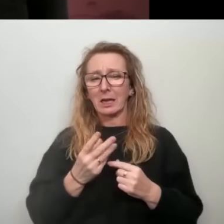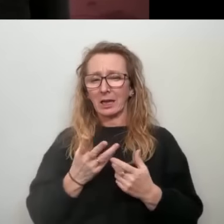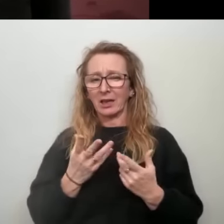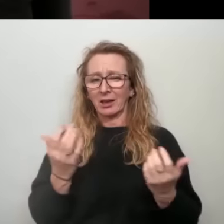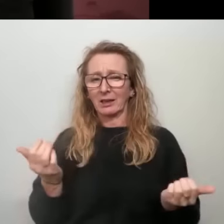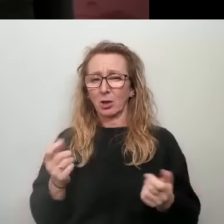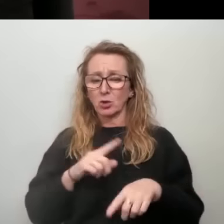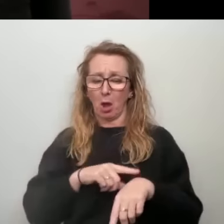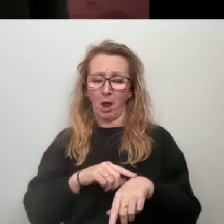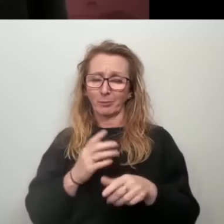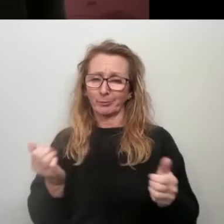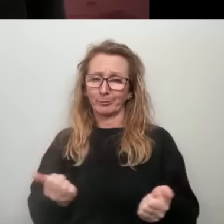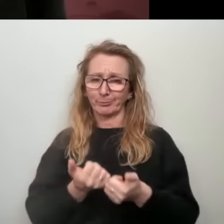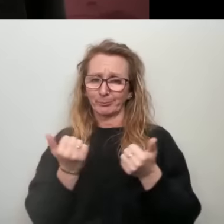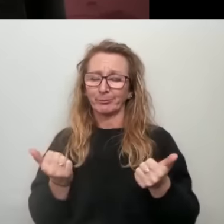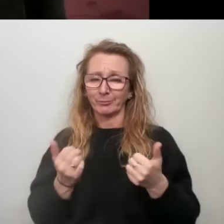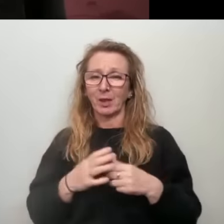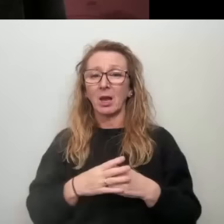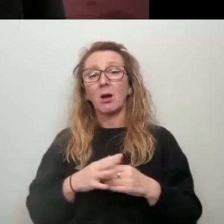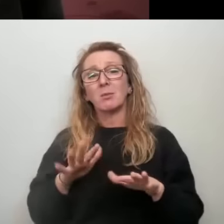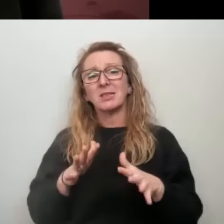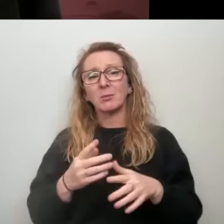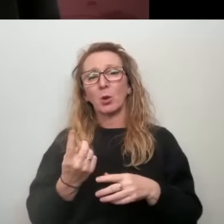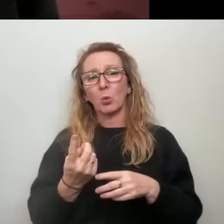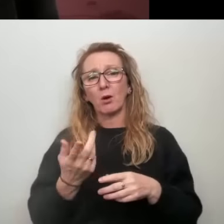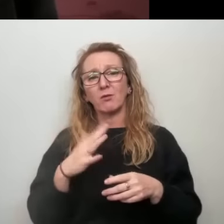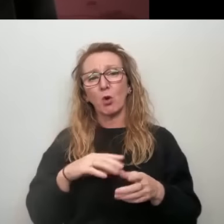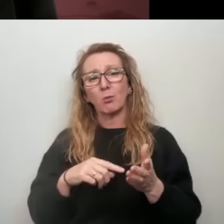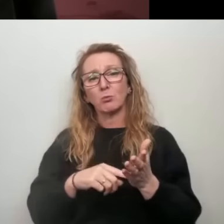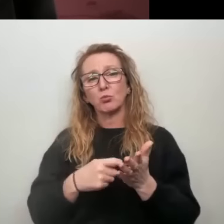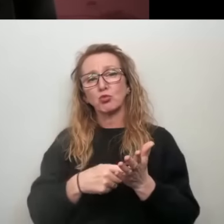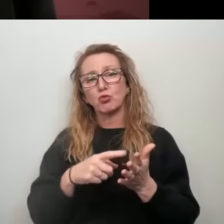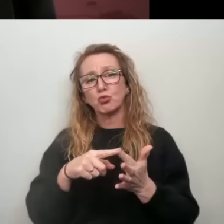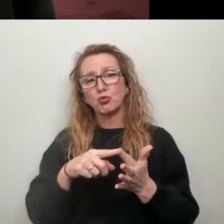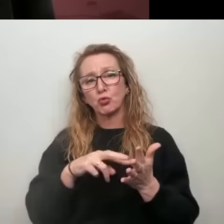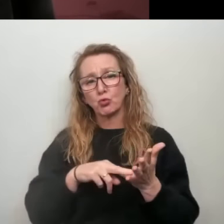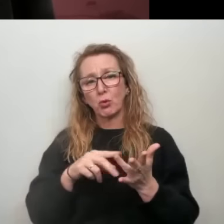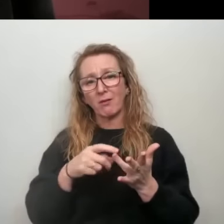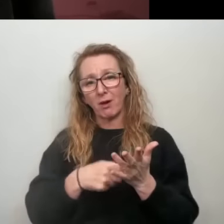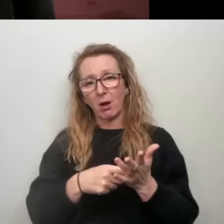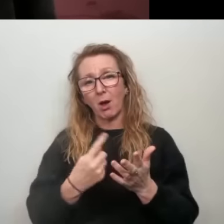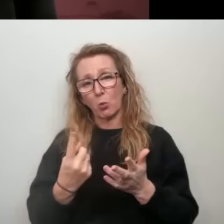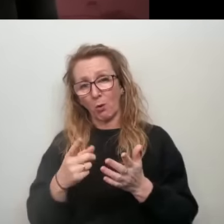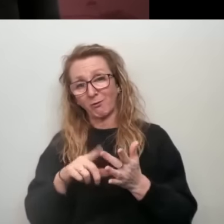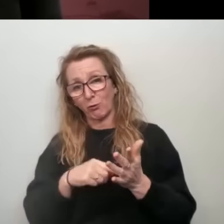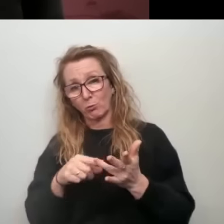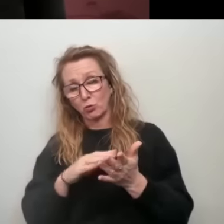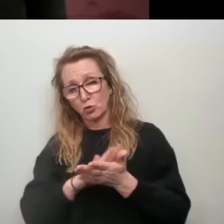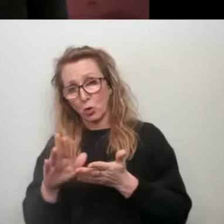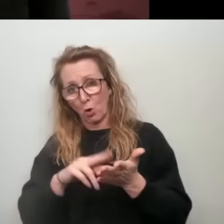which again are very similar. One from Trevor and one from John, both very similar.